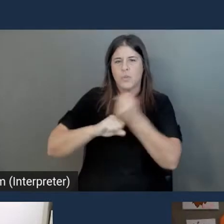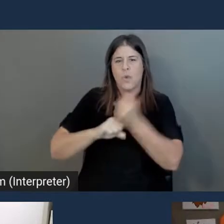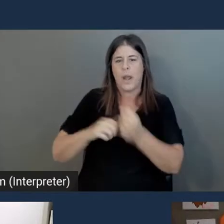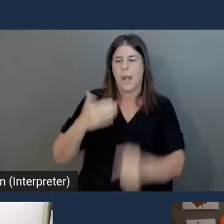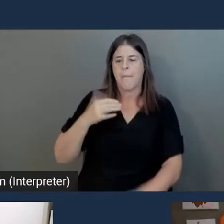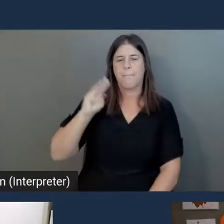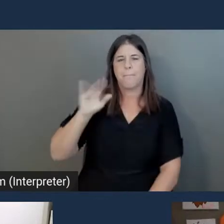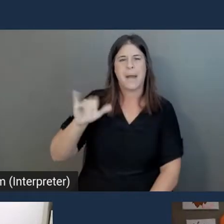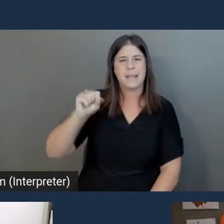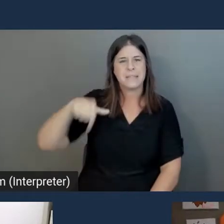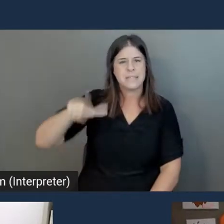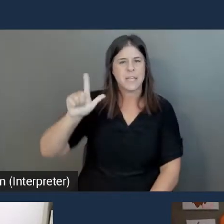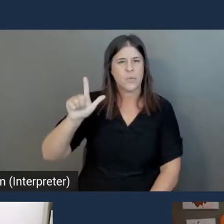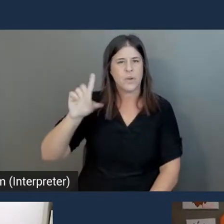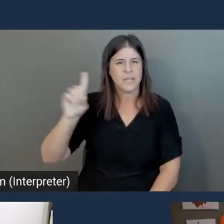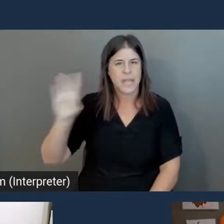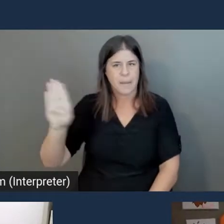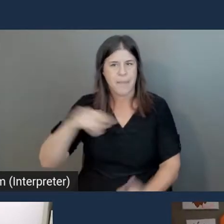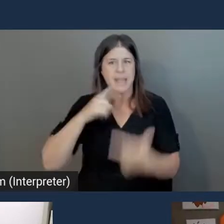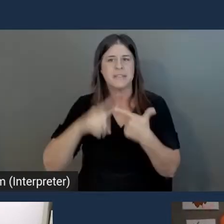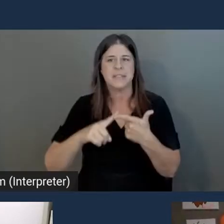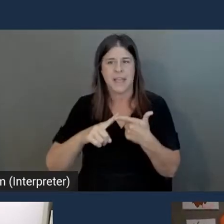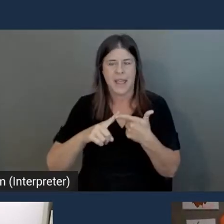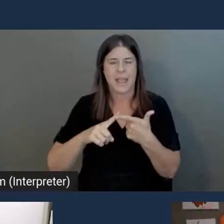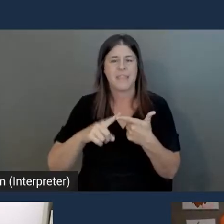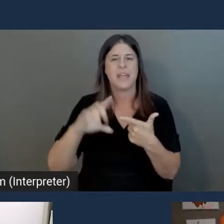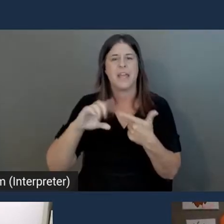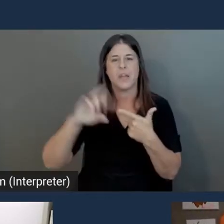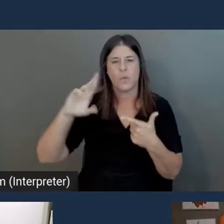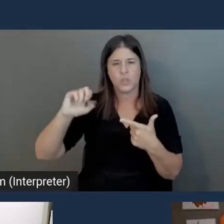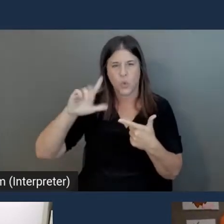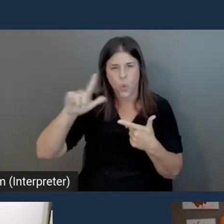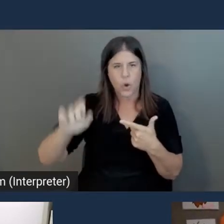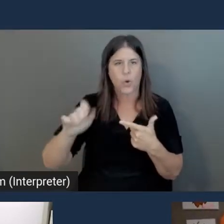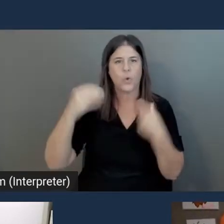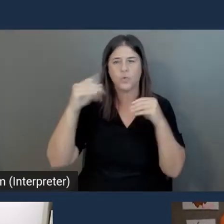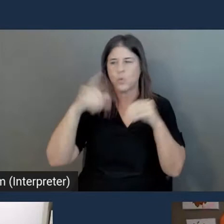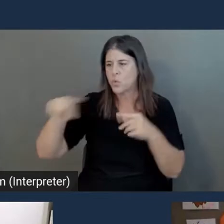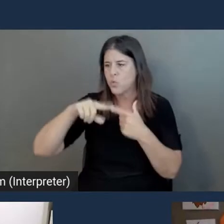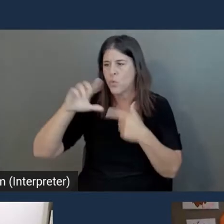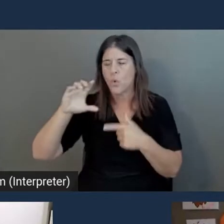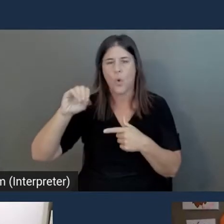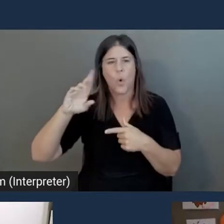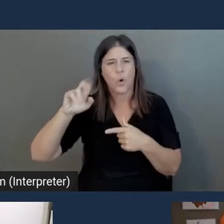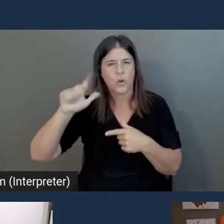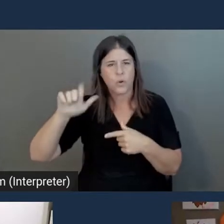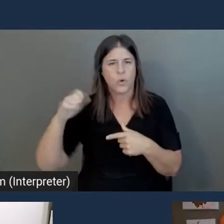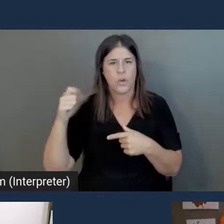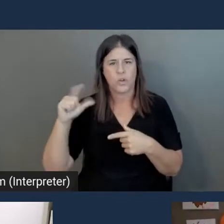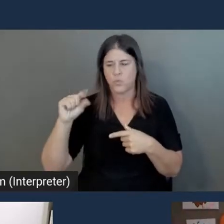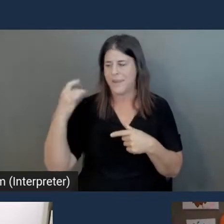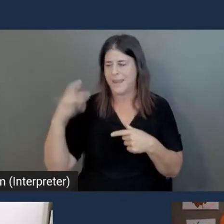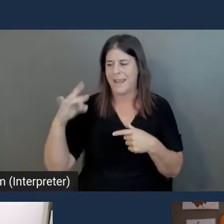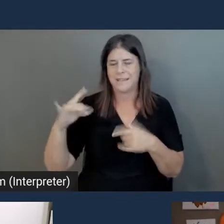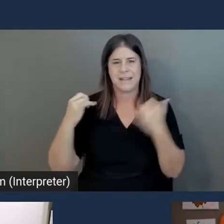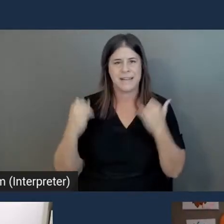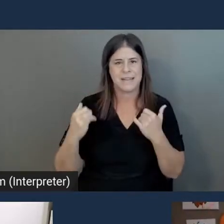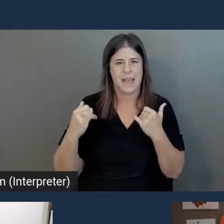and then it was followed by the Oracle Database in 2018. And today we support six database engines.